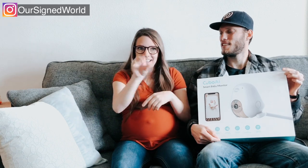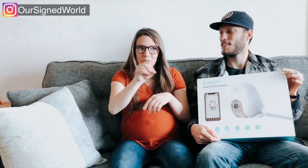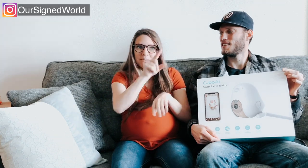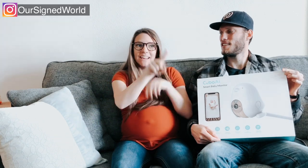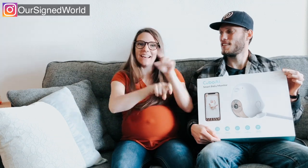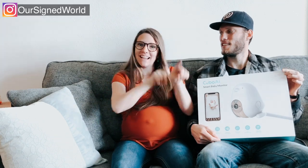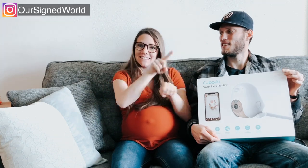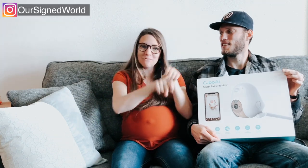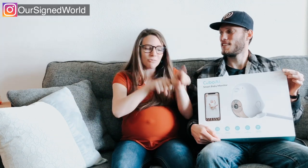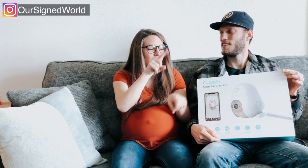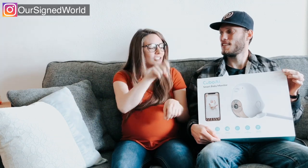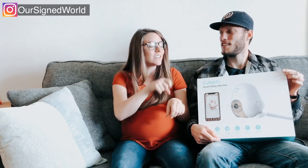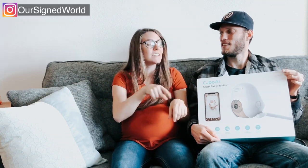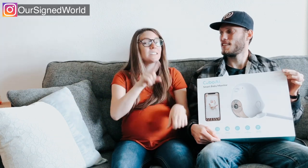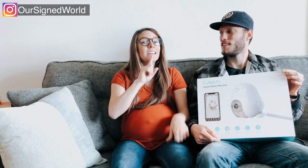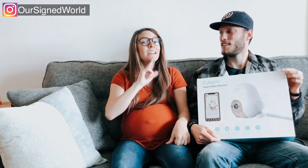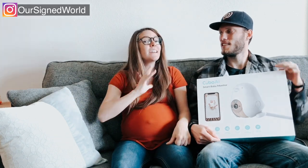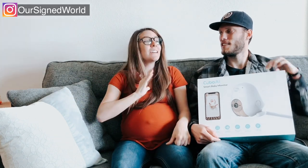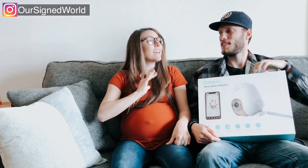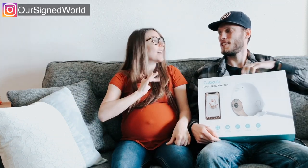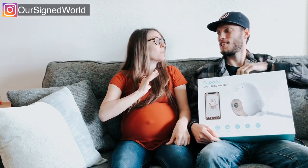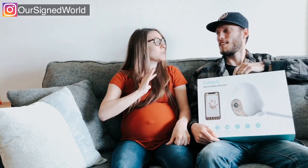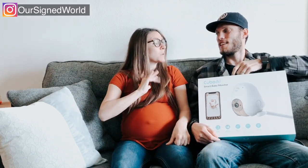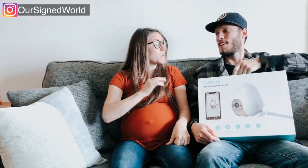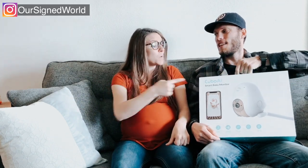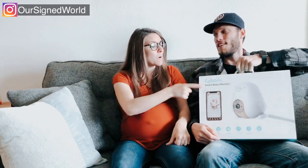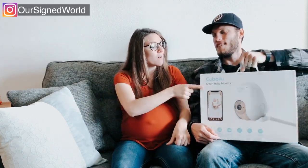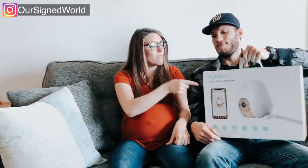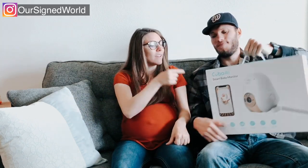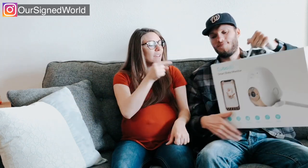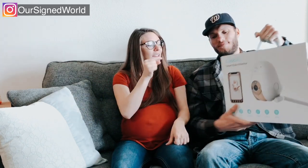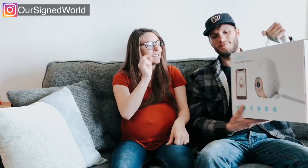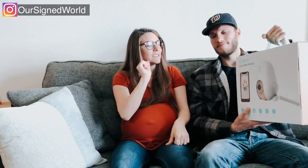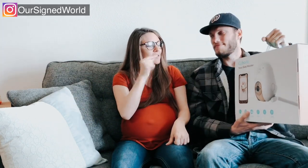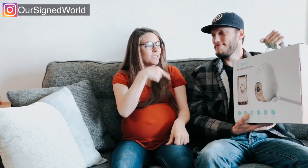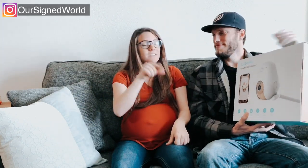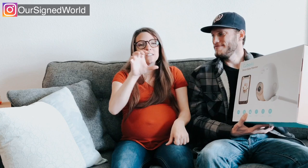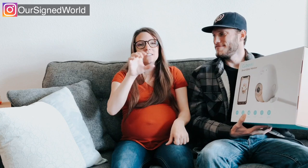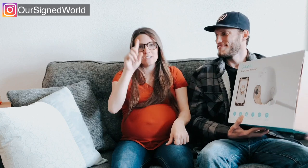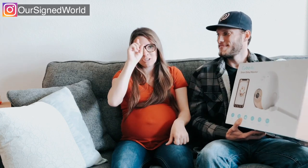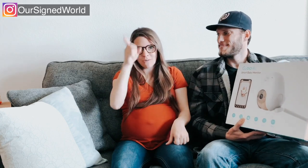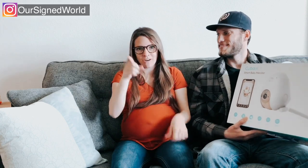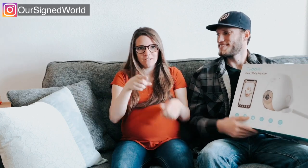Then I contacted the company and asked them questions, and what's cool is that this is a SMART